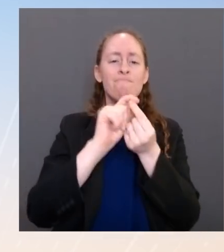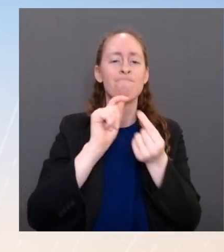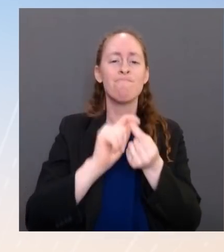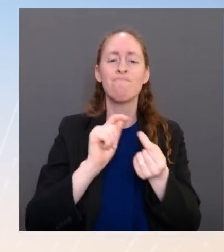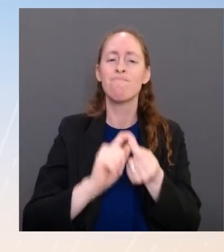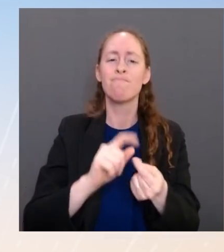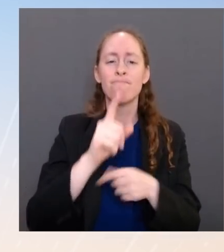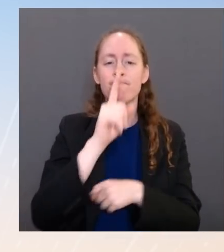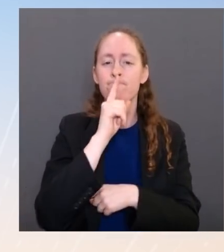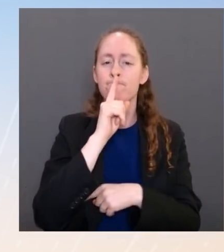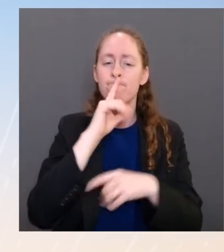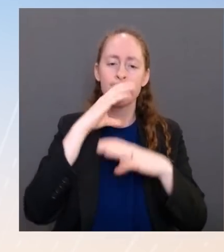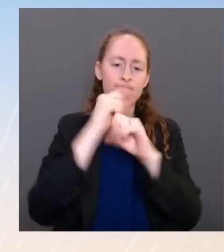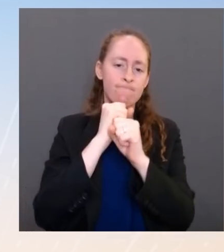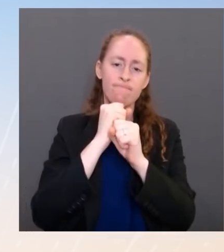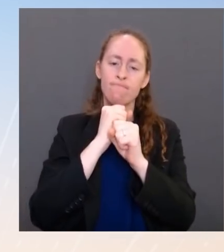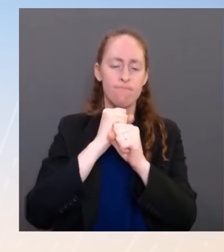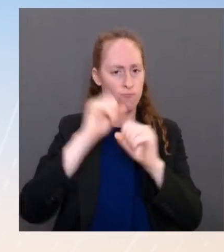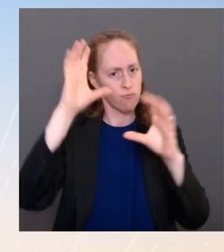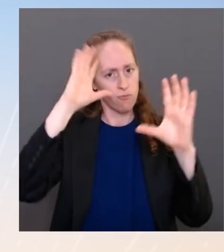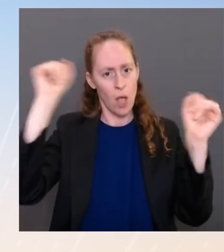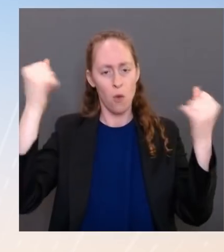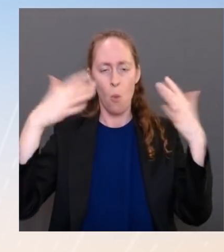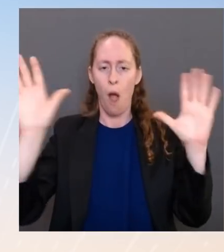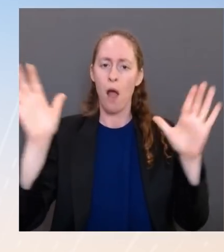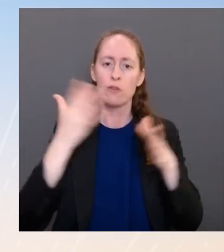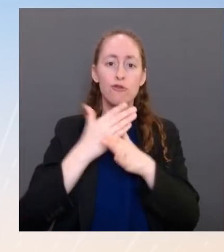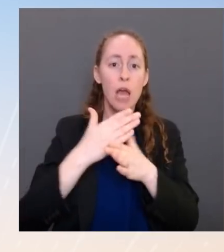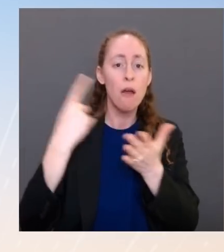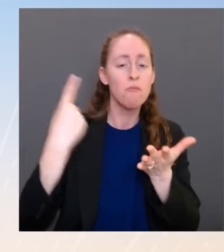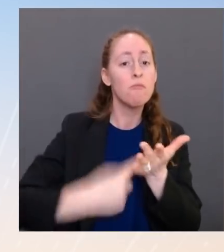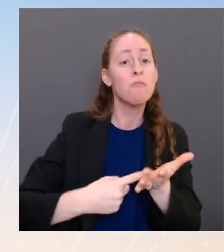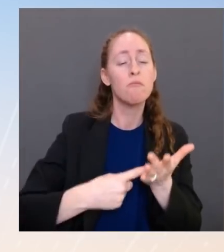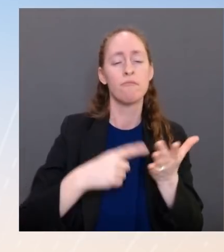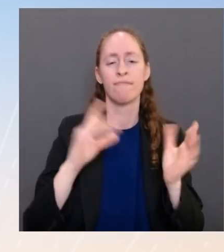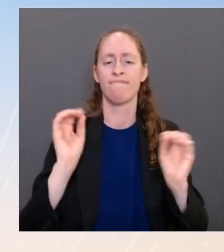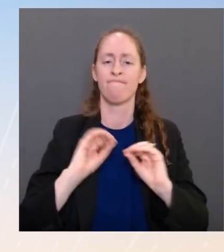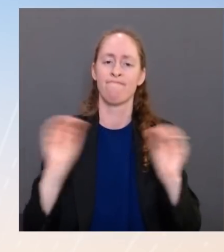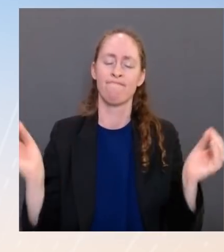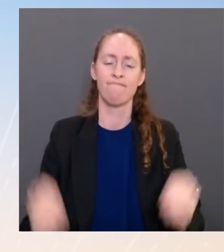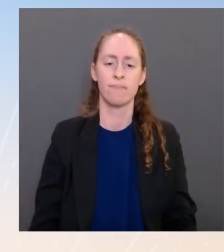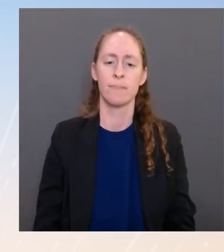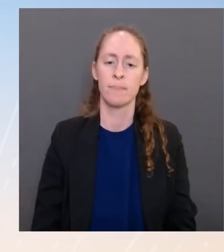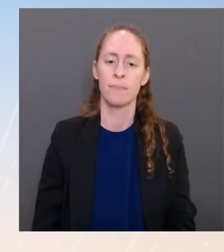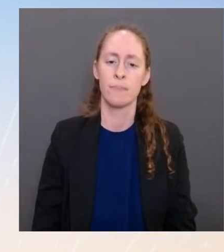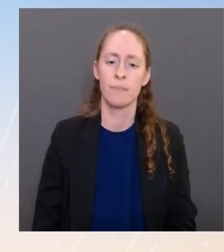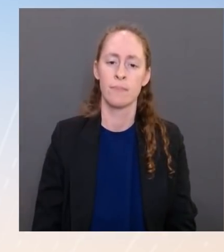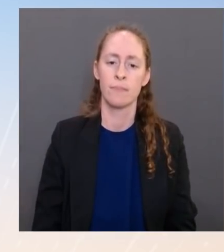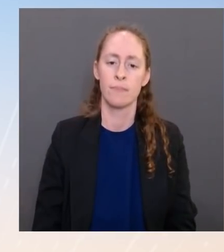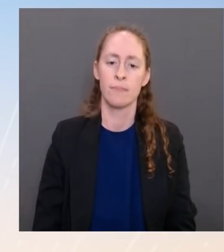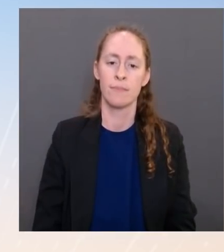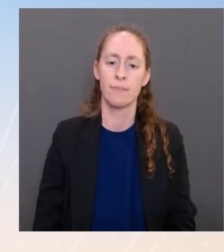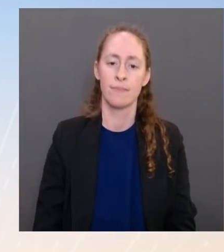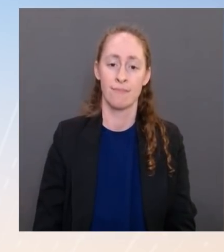So, he has a range of conversations. It's rare that I'm in the Oval Office and he doesn't pick up the call -- pick up the phone and call a member of Congress.